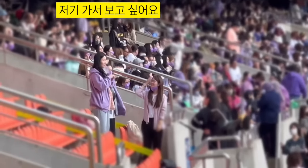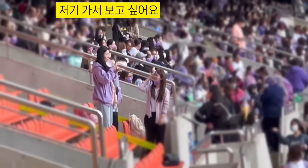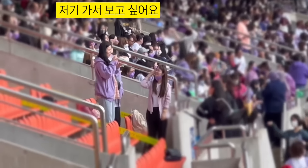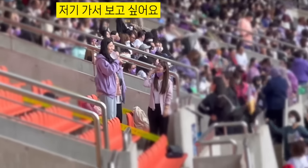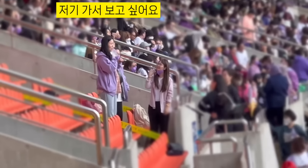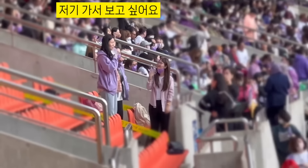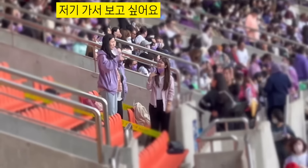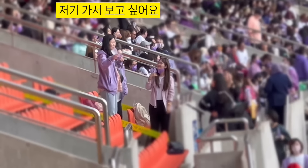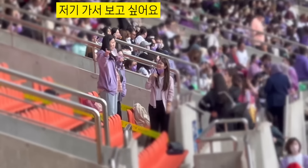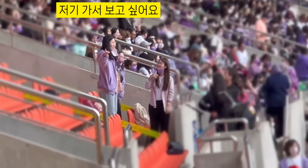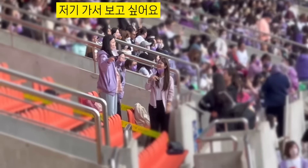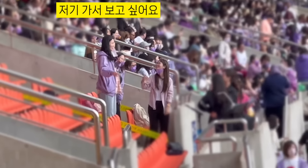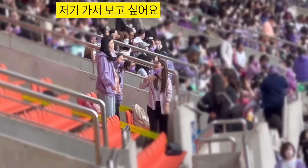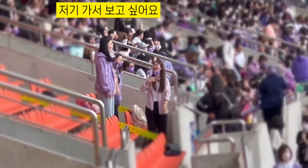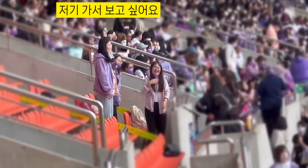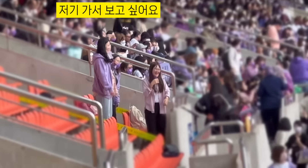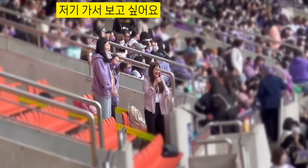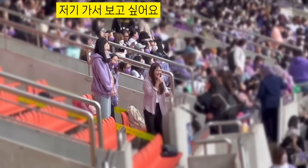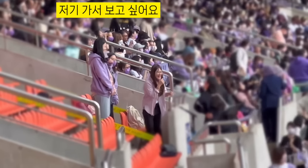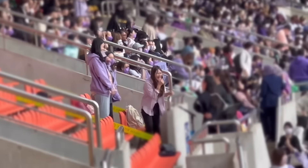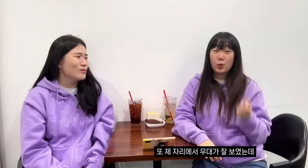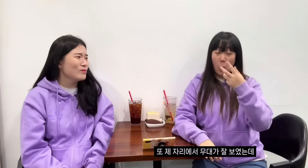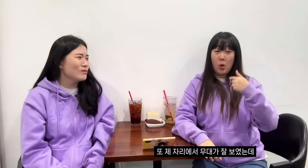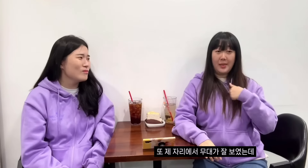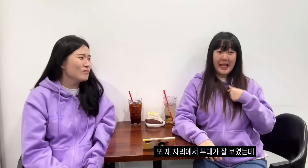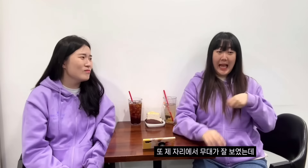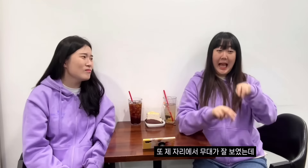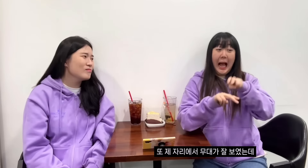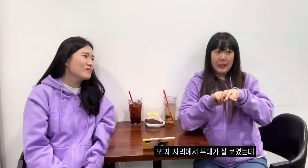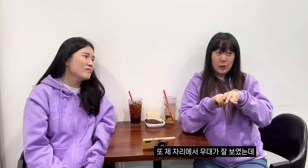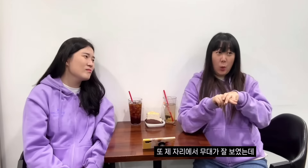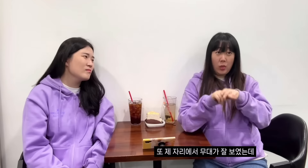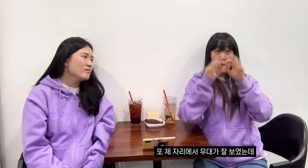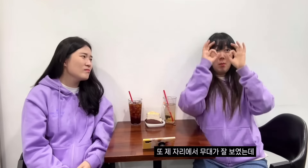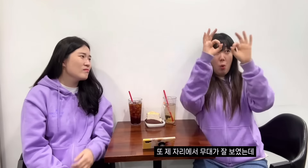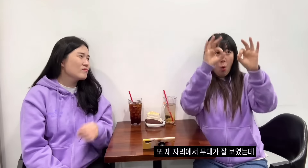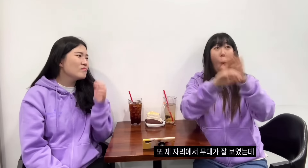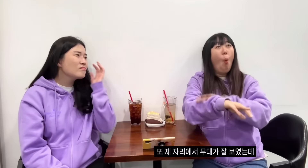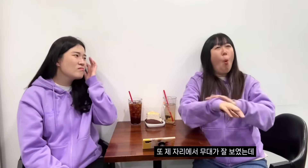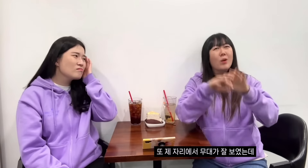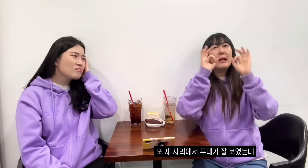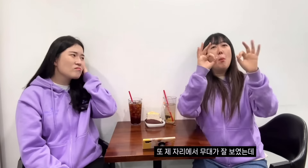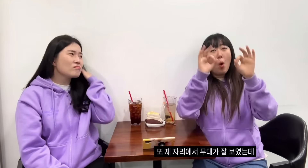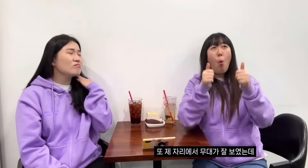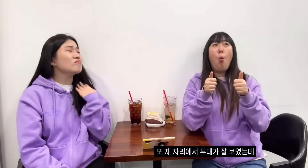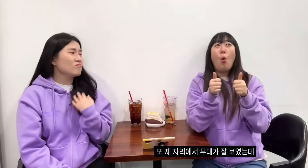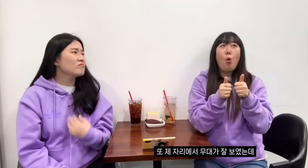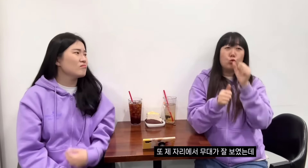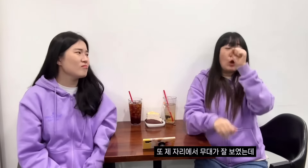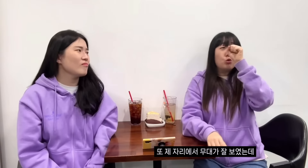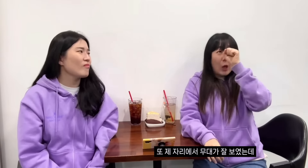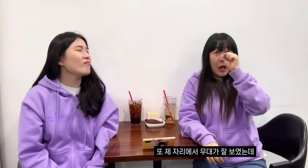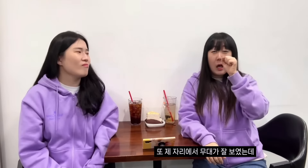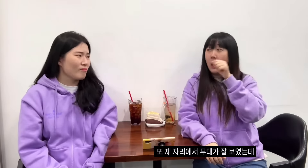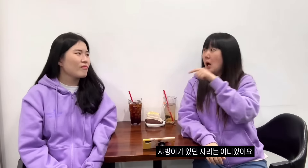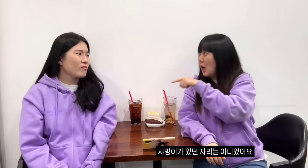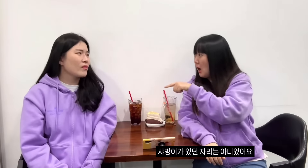I want to go there and see Also, I could see her stage well from my seat,